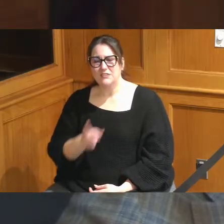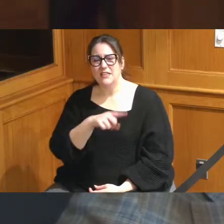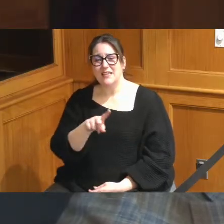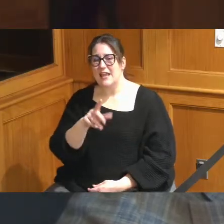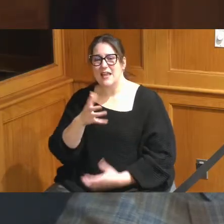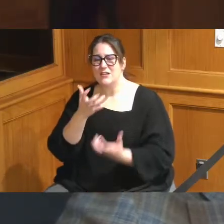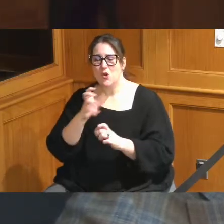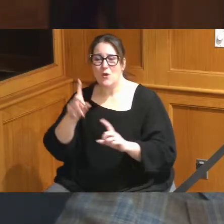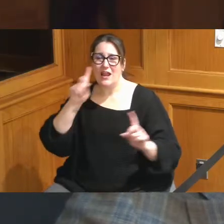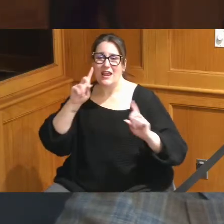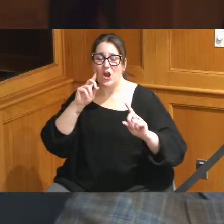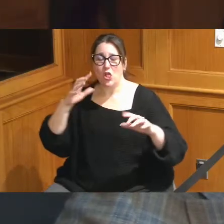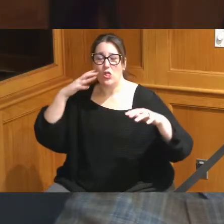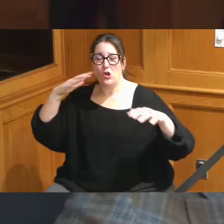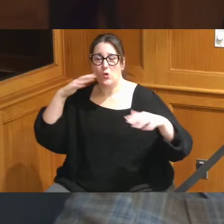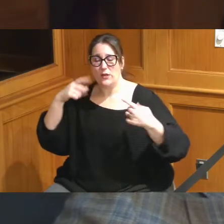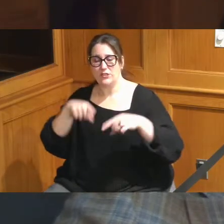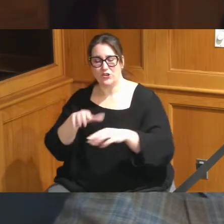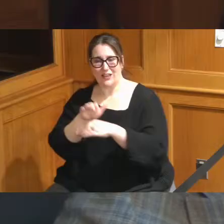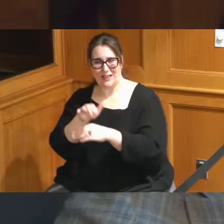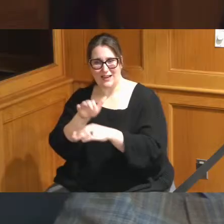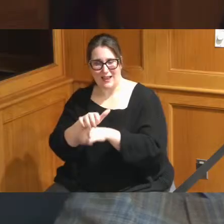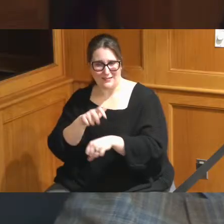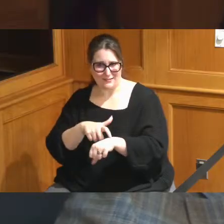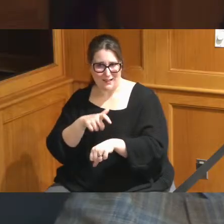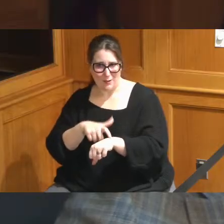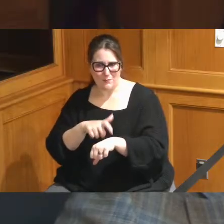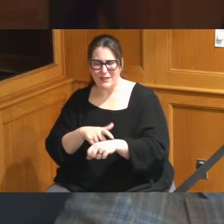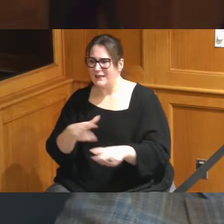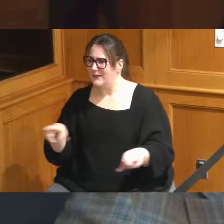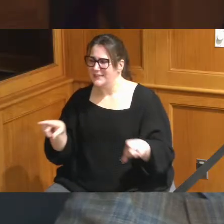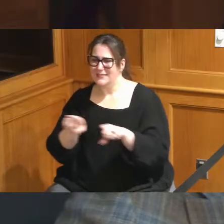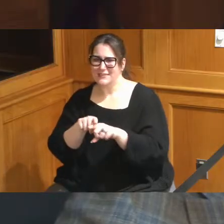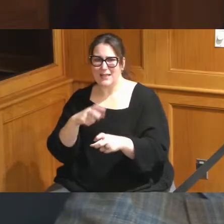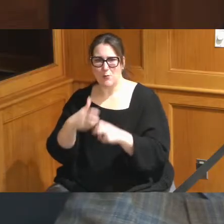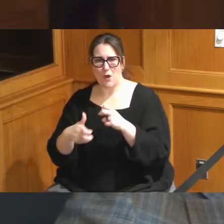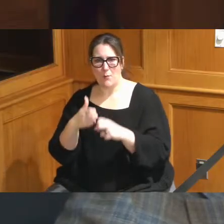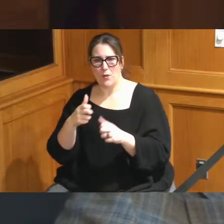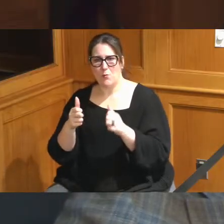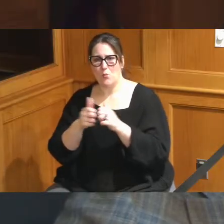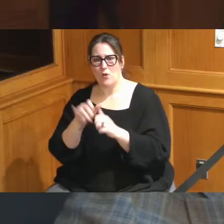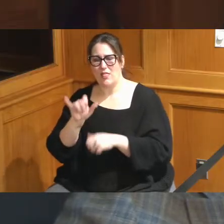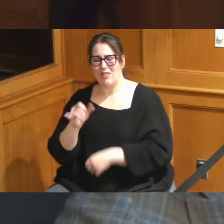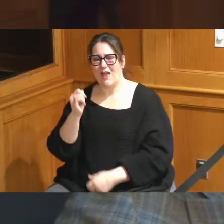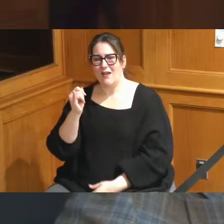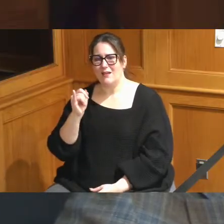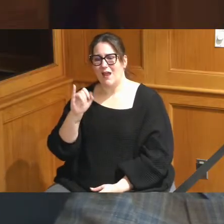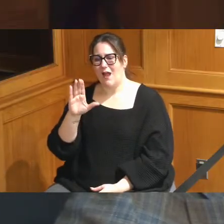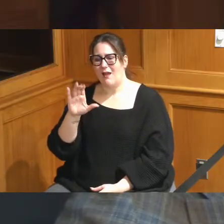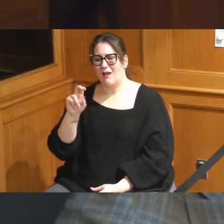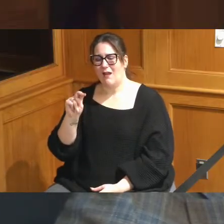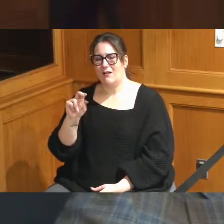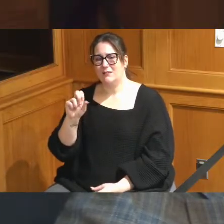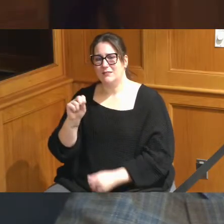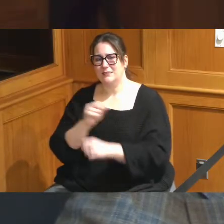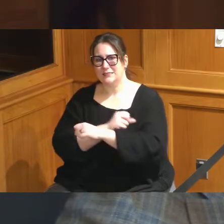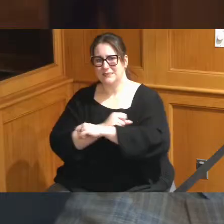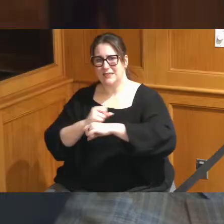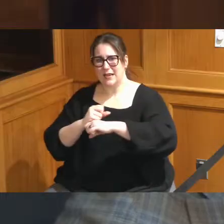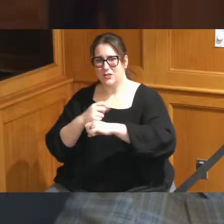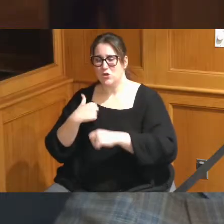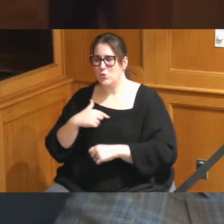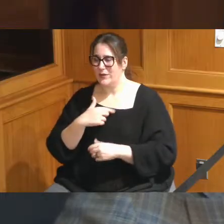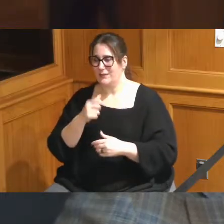at night time. We had the same problem with the icon stage. Well, we didn't have it, but Kentucky,